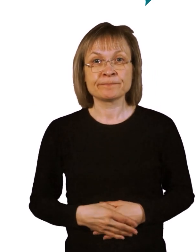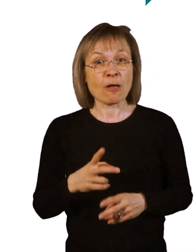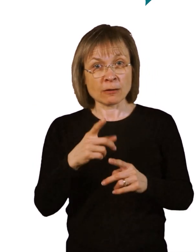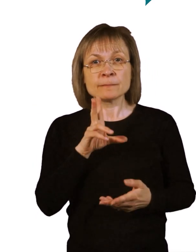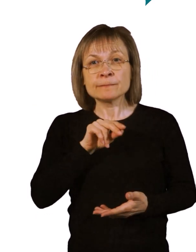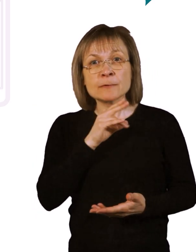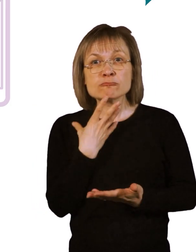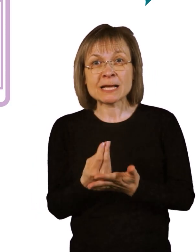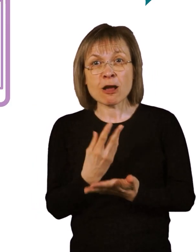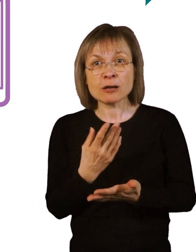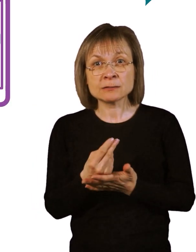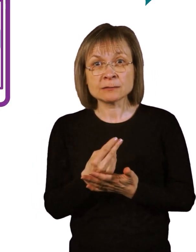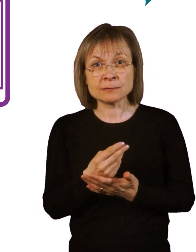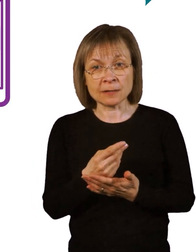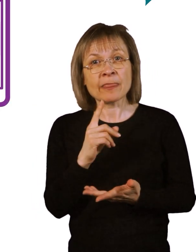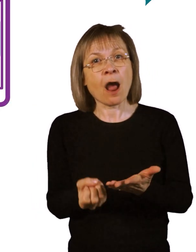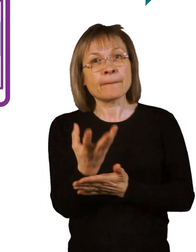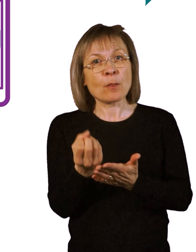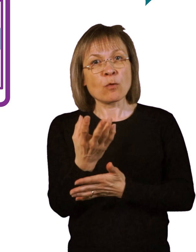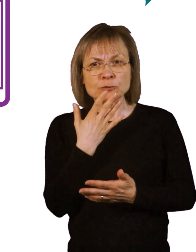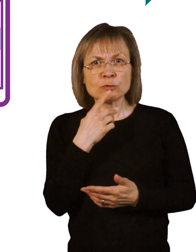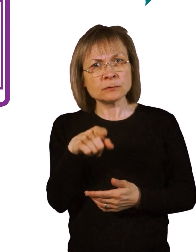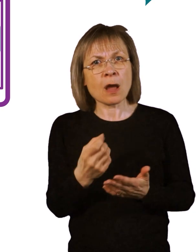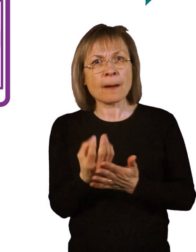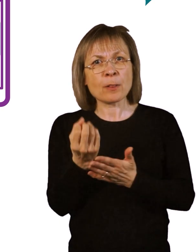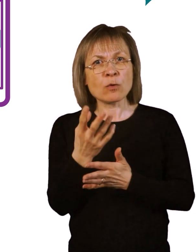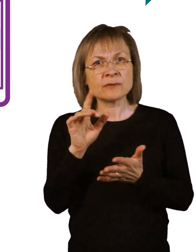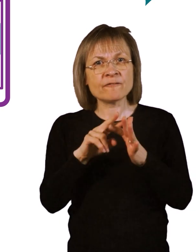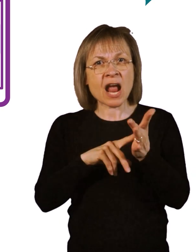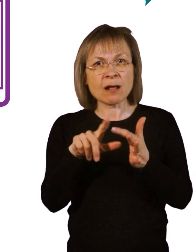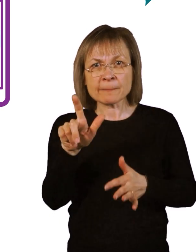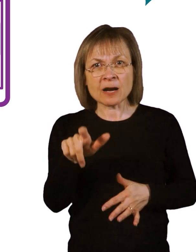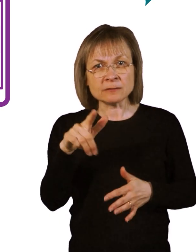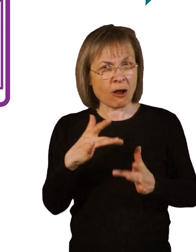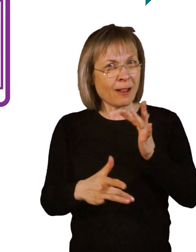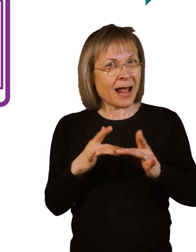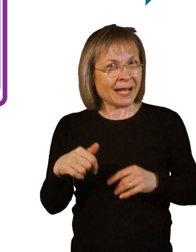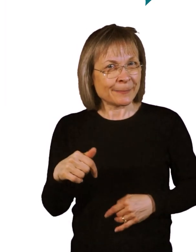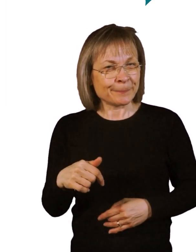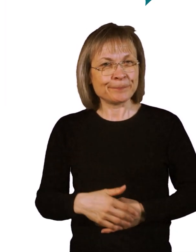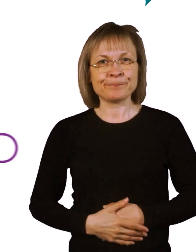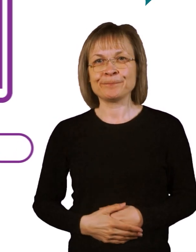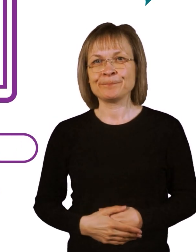Or you can record yourself saying your answer out loud and upload it using the "upload file" button on our online platform.